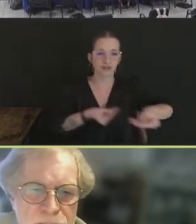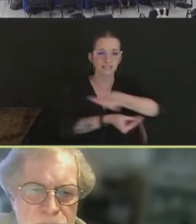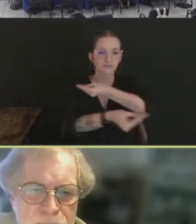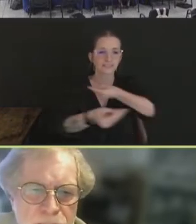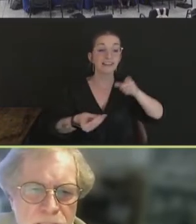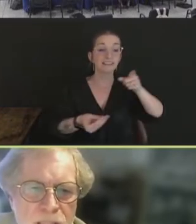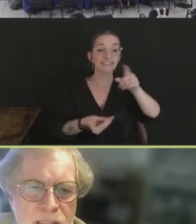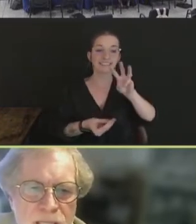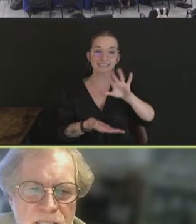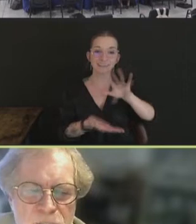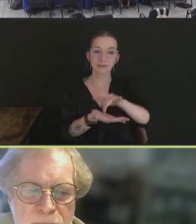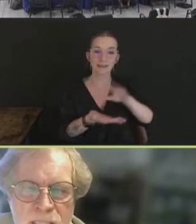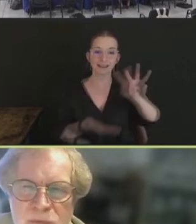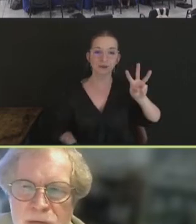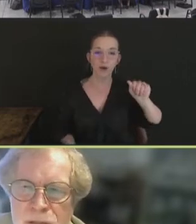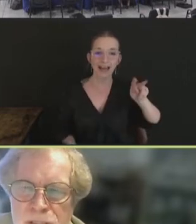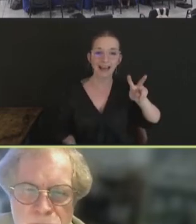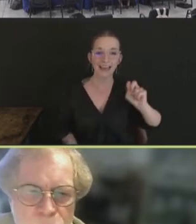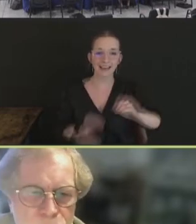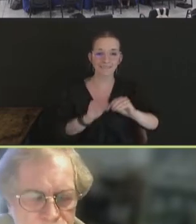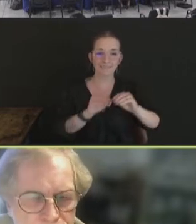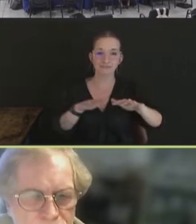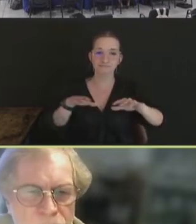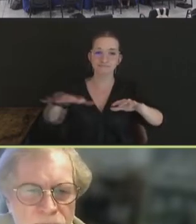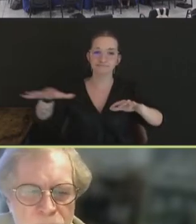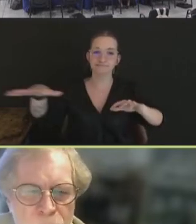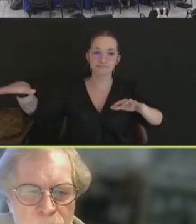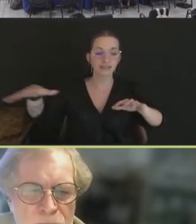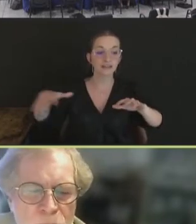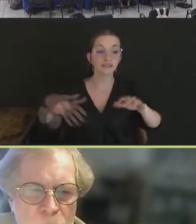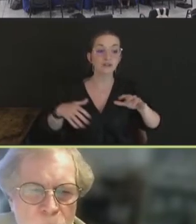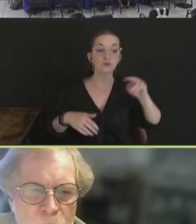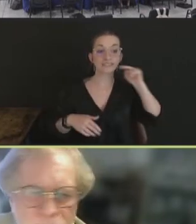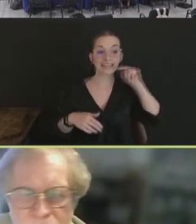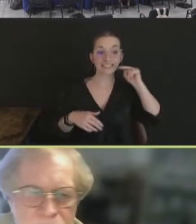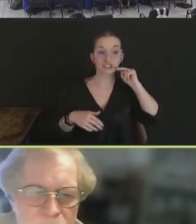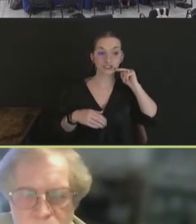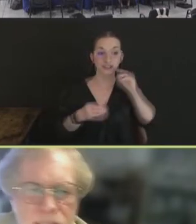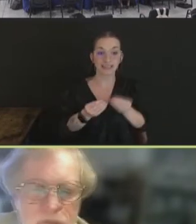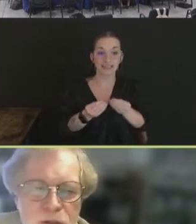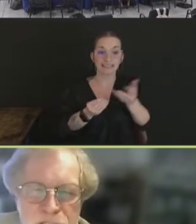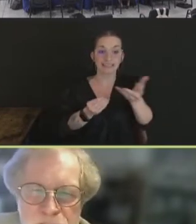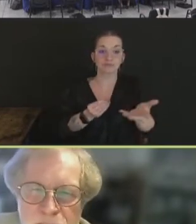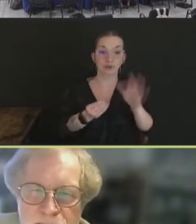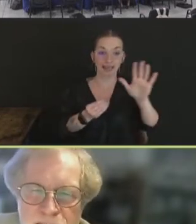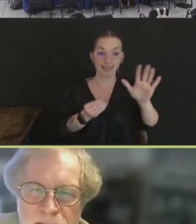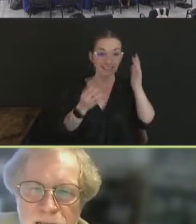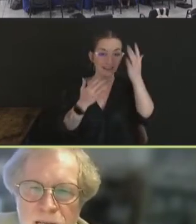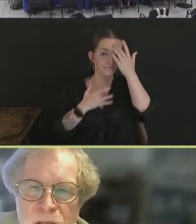Nigeria had spread its viruses earlier in a prior wave, and it continued to circulate.